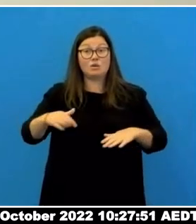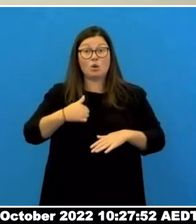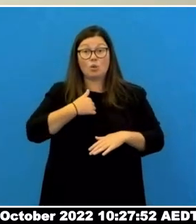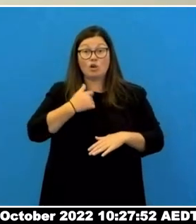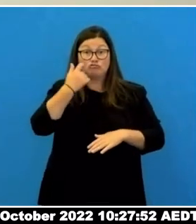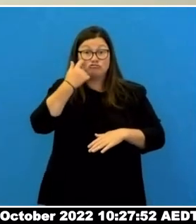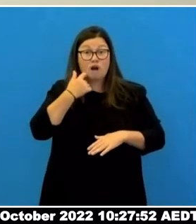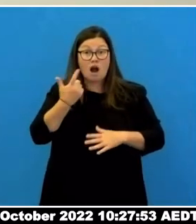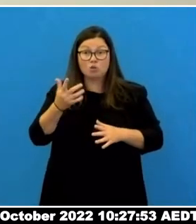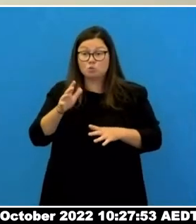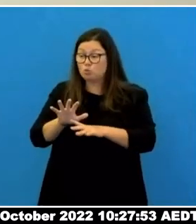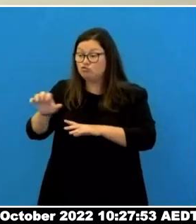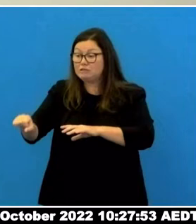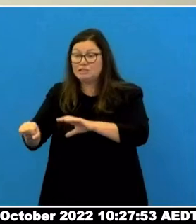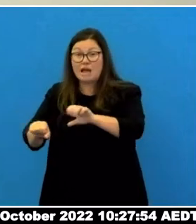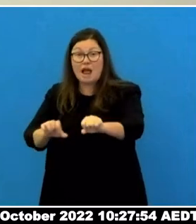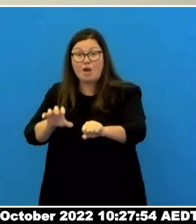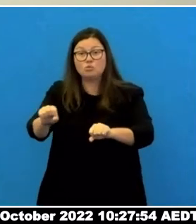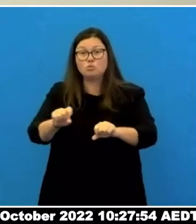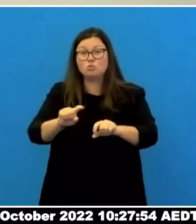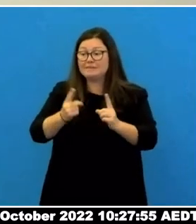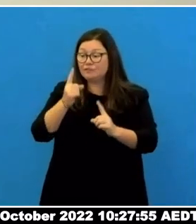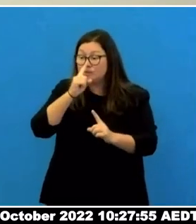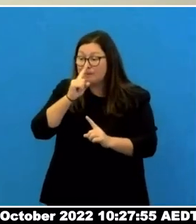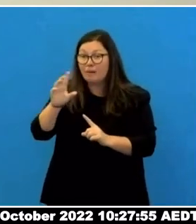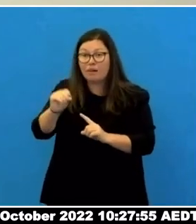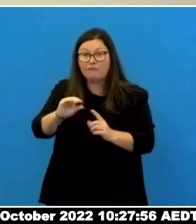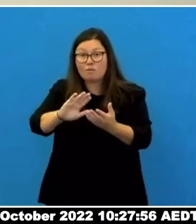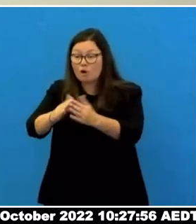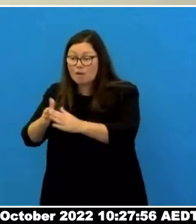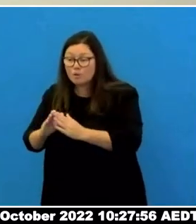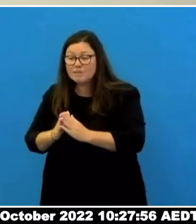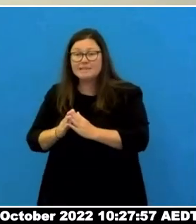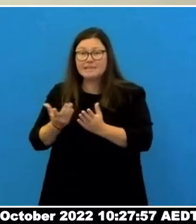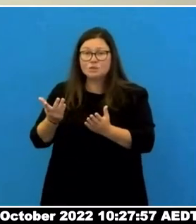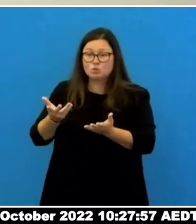who have different attributes of needs in the hope that this will, in fact,